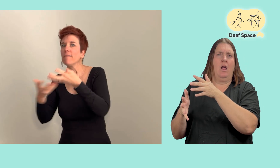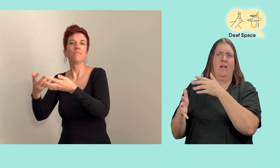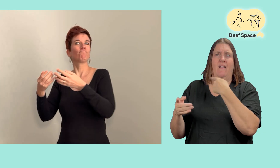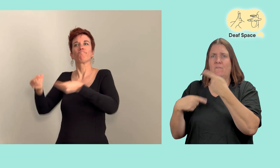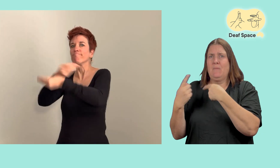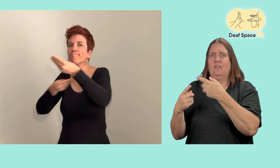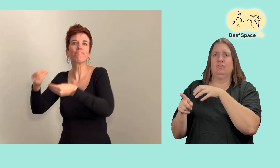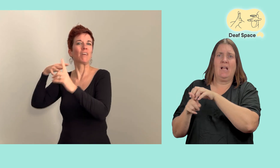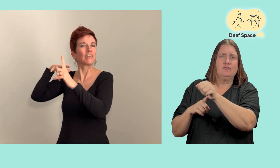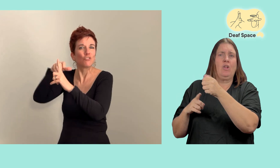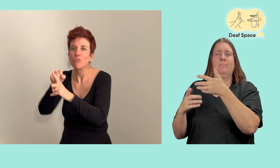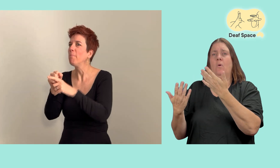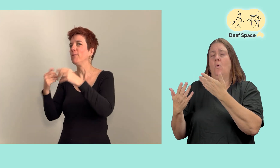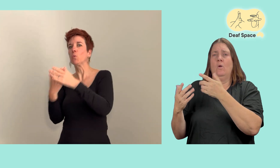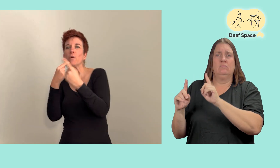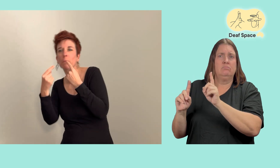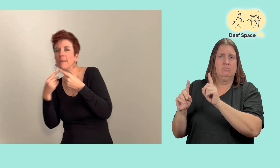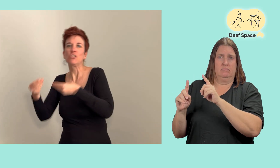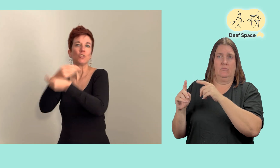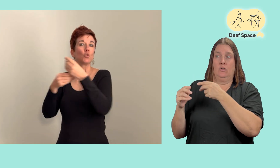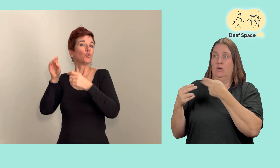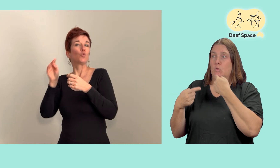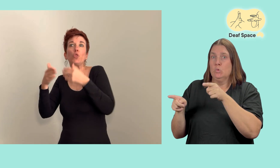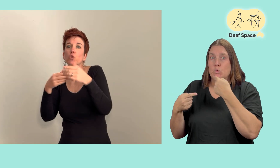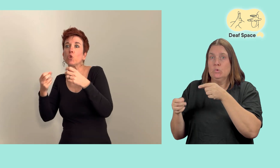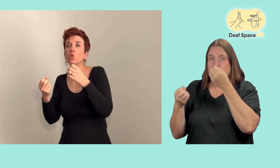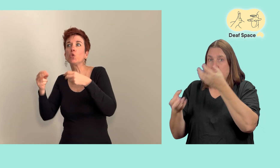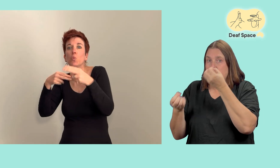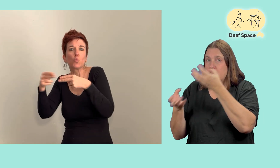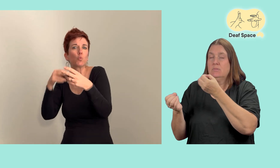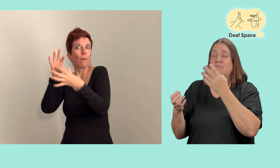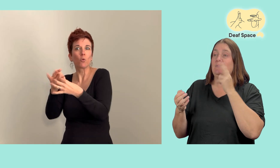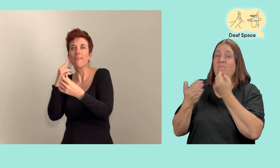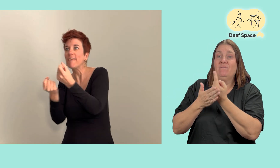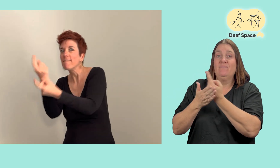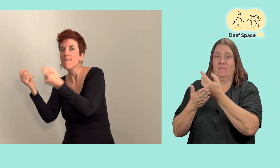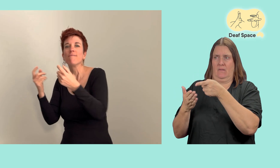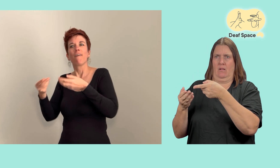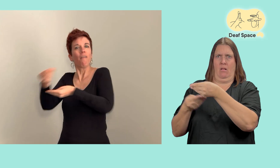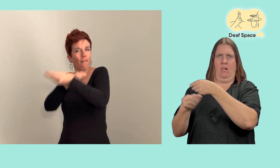They would chat, share information and exchange news about Deaf events.